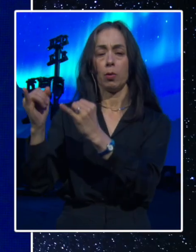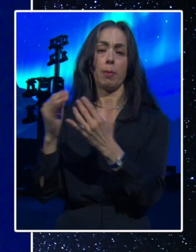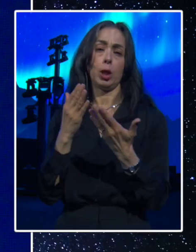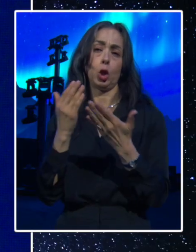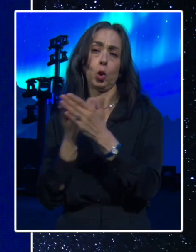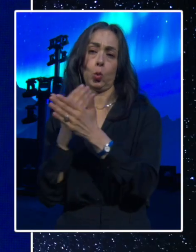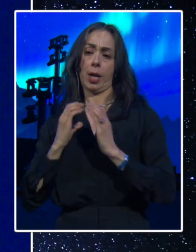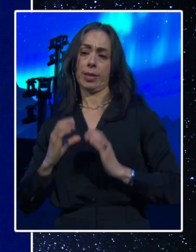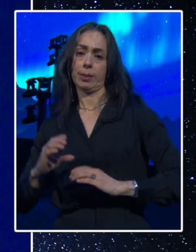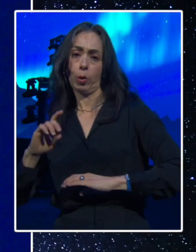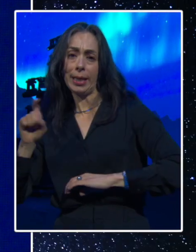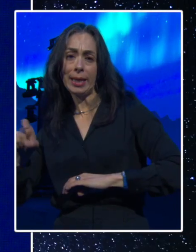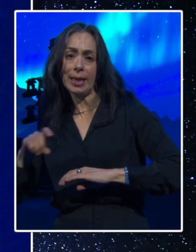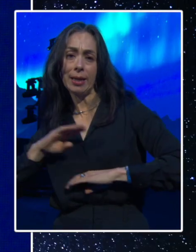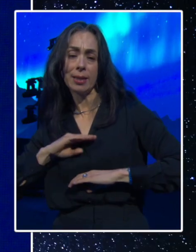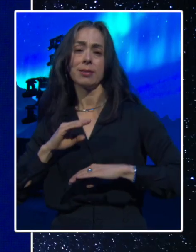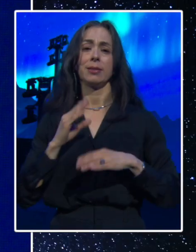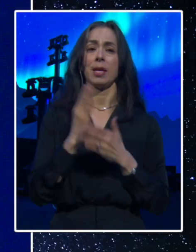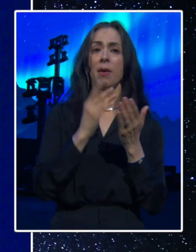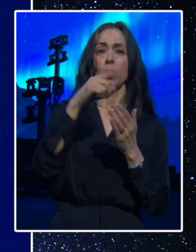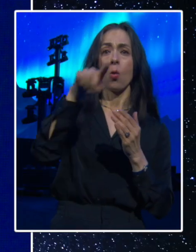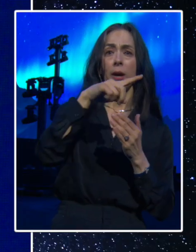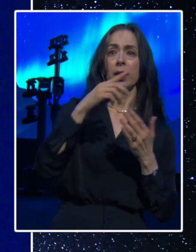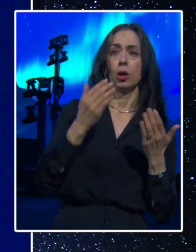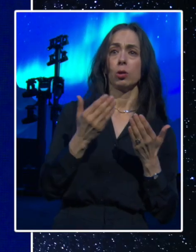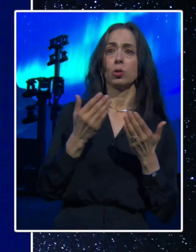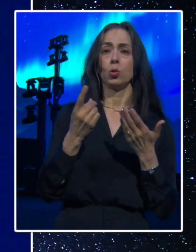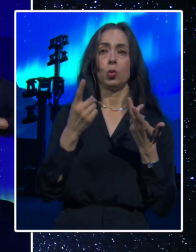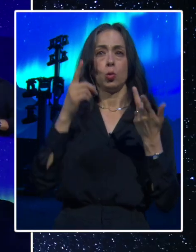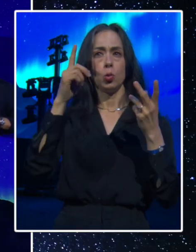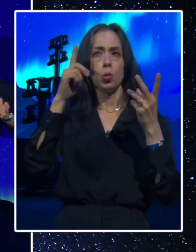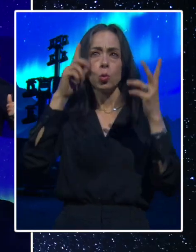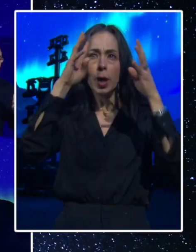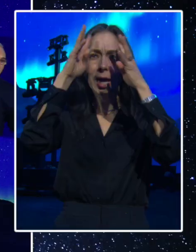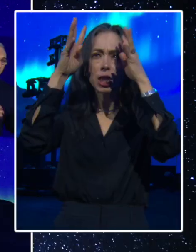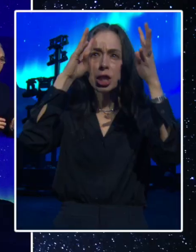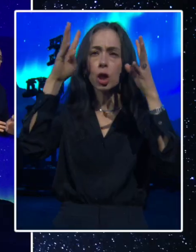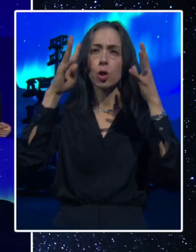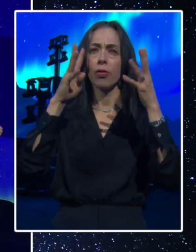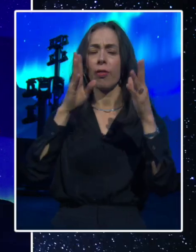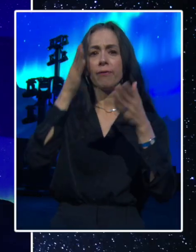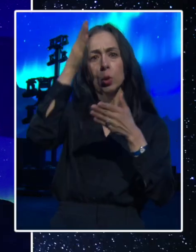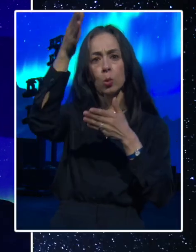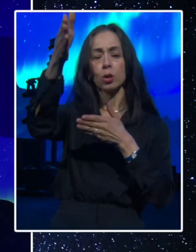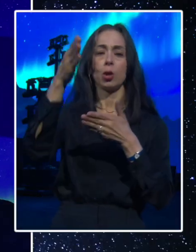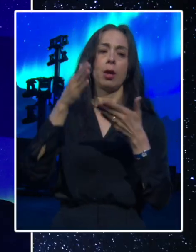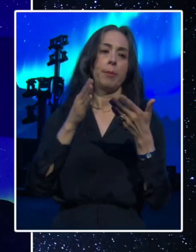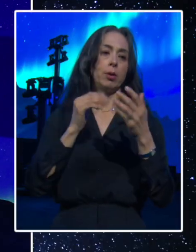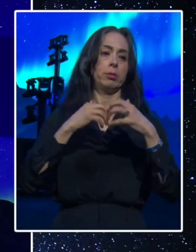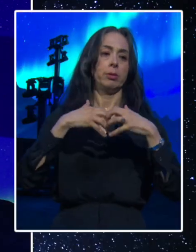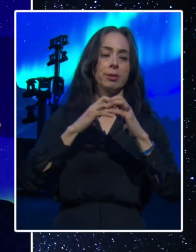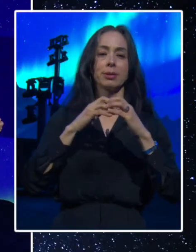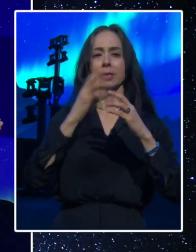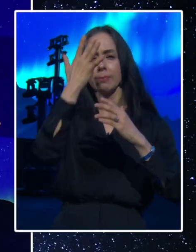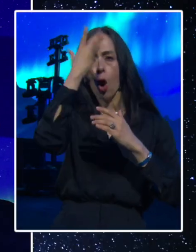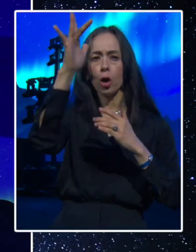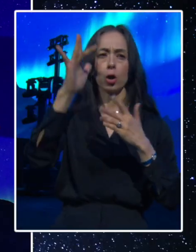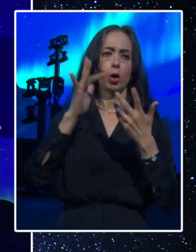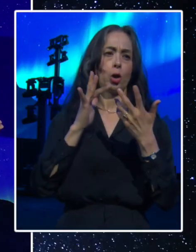Some of you are here to engineer the future, to build smarter, more secure and more sustainable IT.